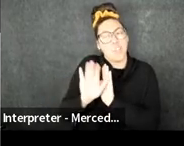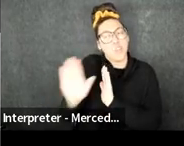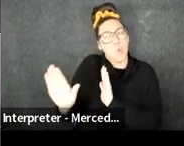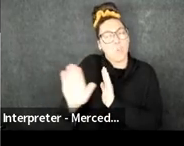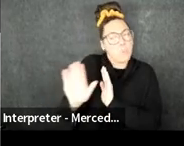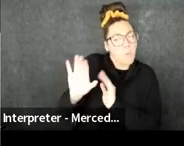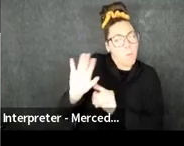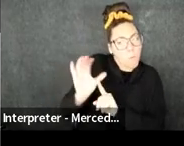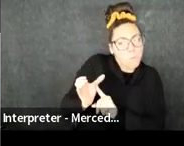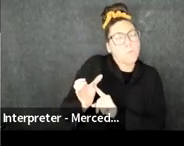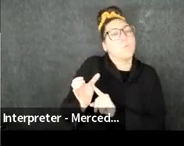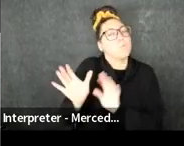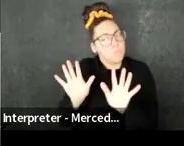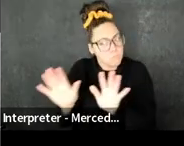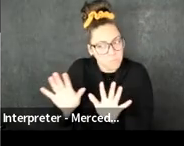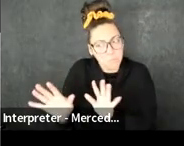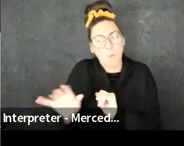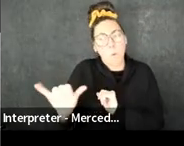As well as being a composite of other cultural components